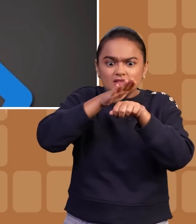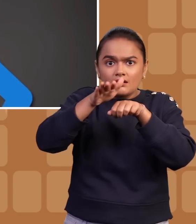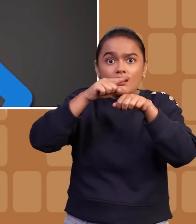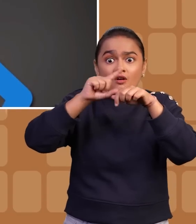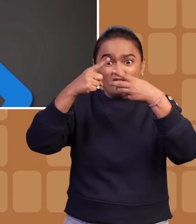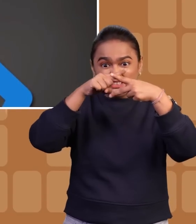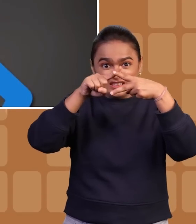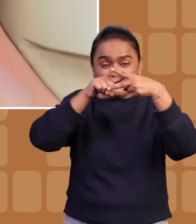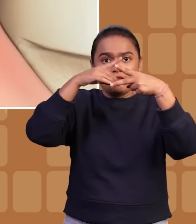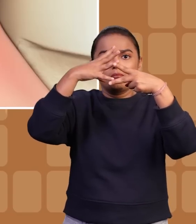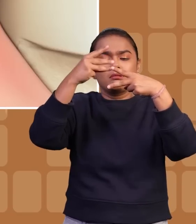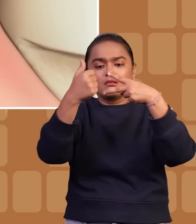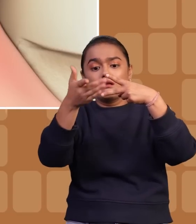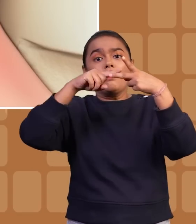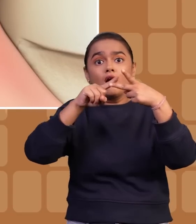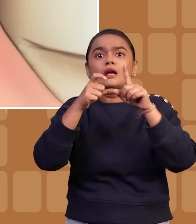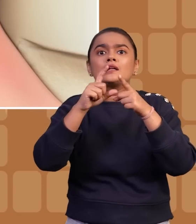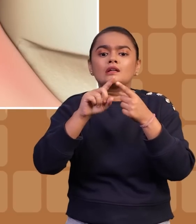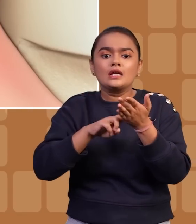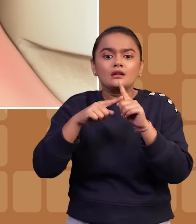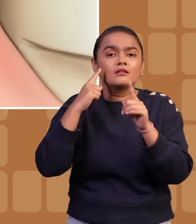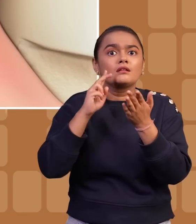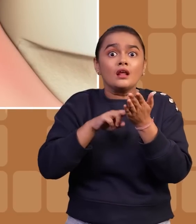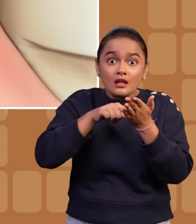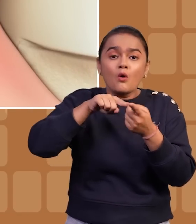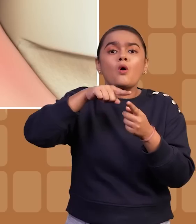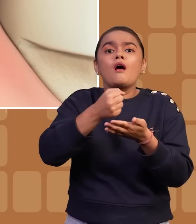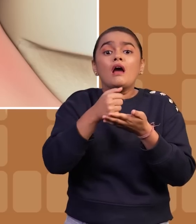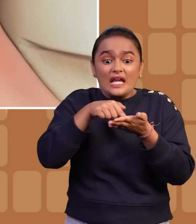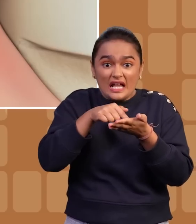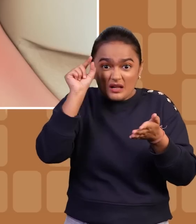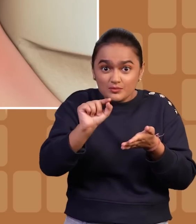exposing the inner layer of dentine and making the teeth sensitive.